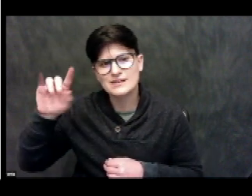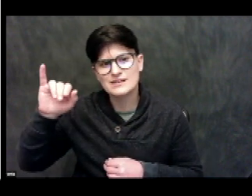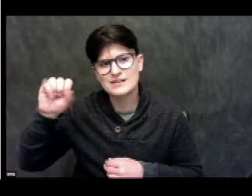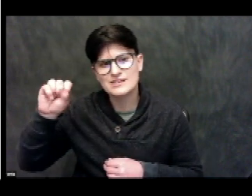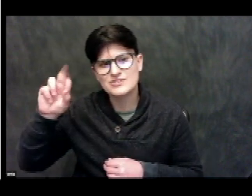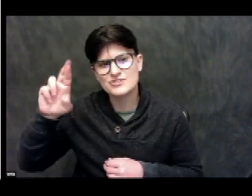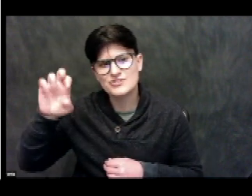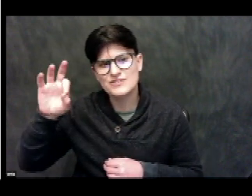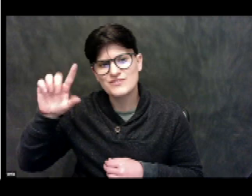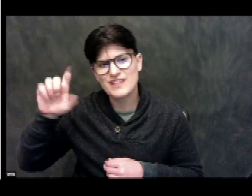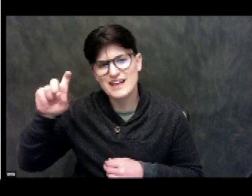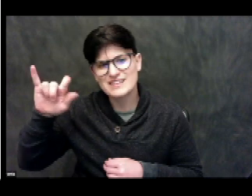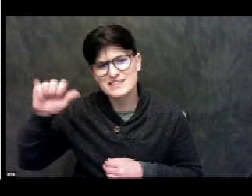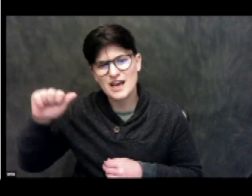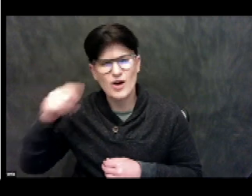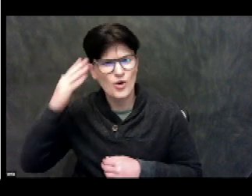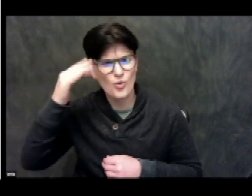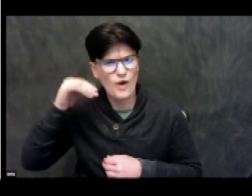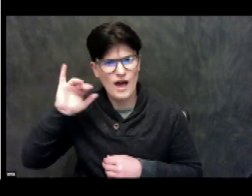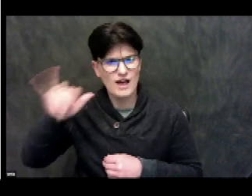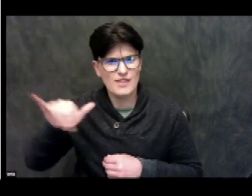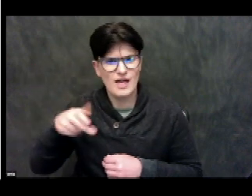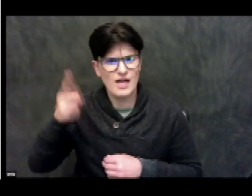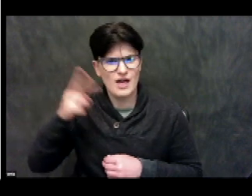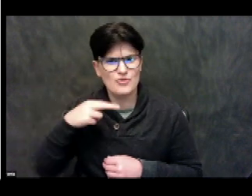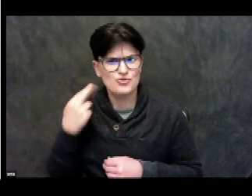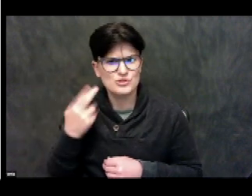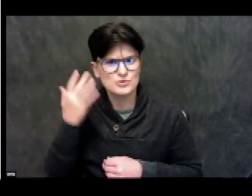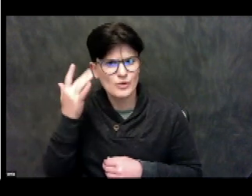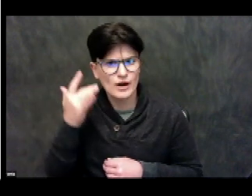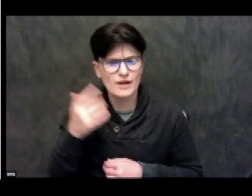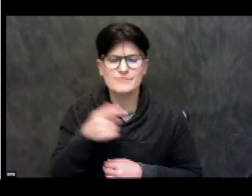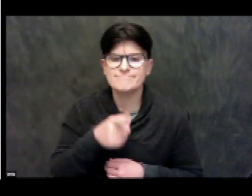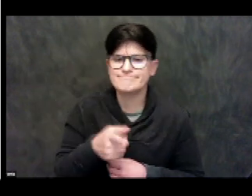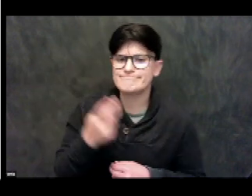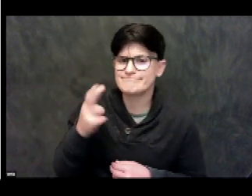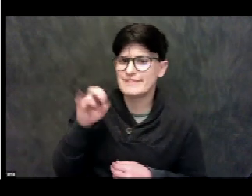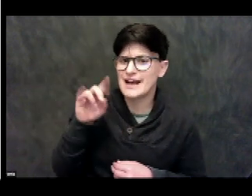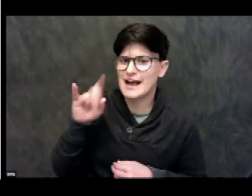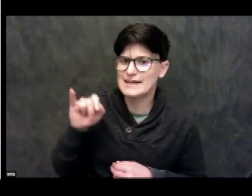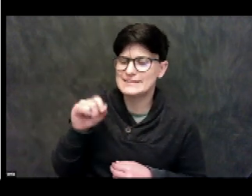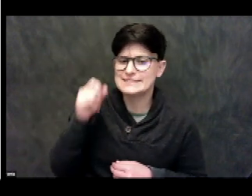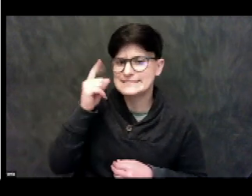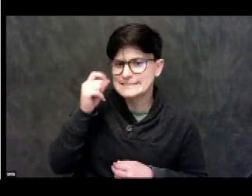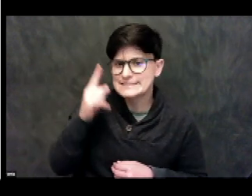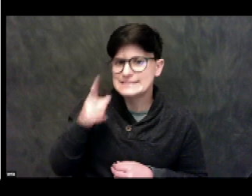Yeah, the key components here are that